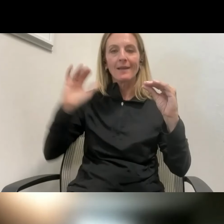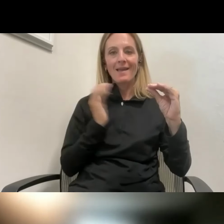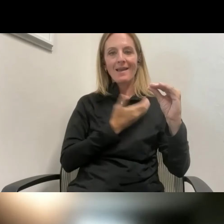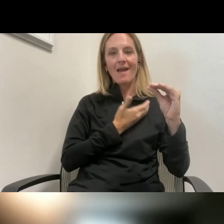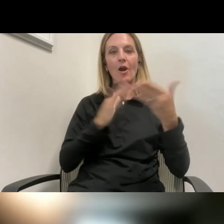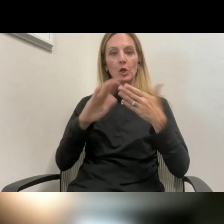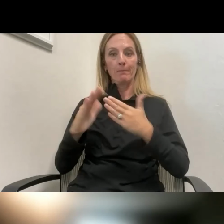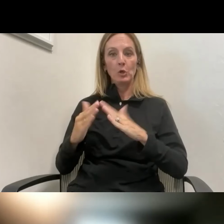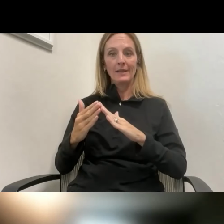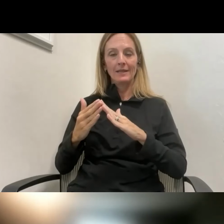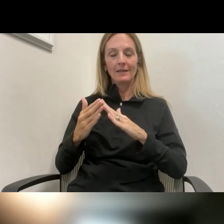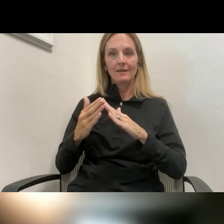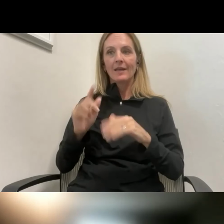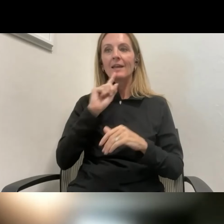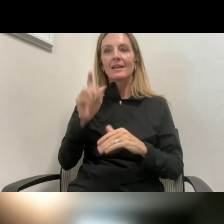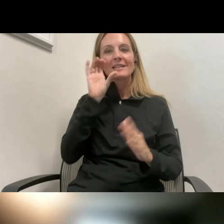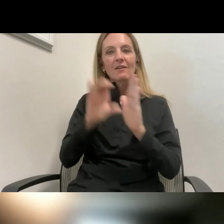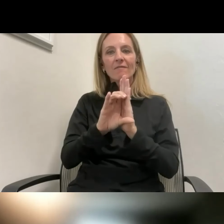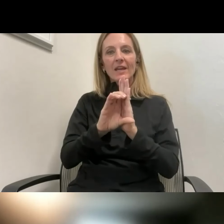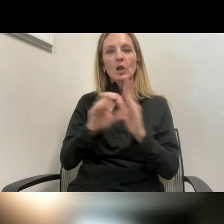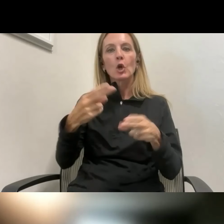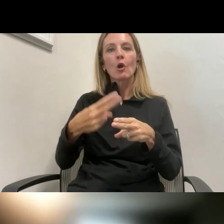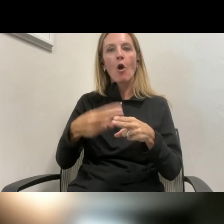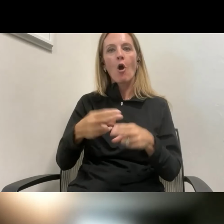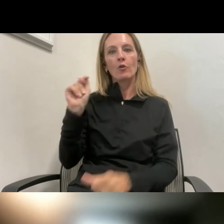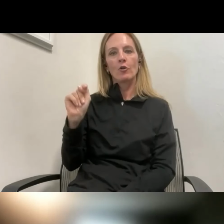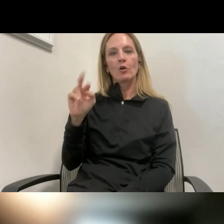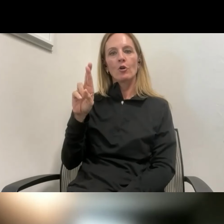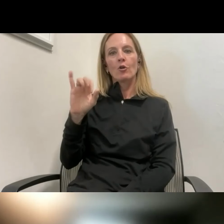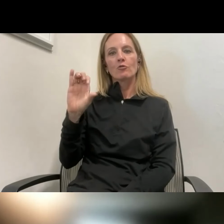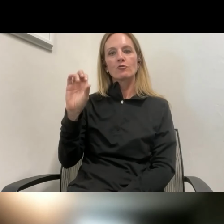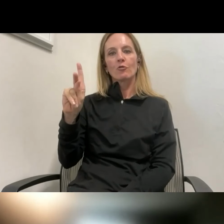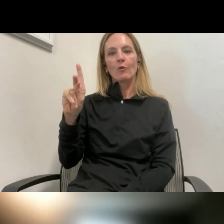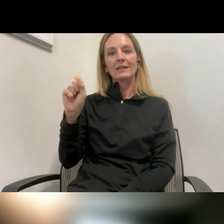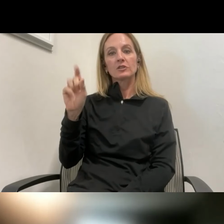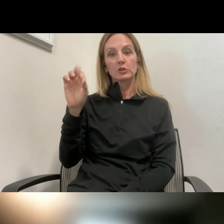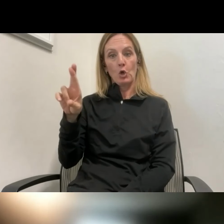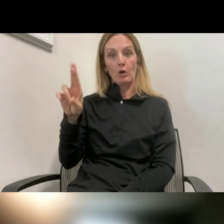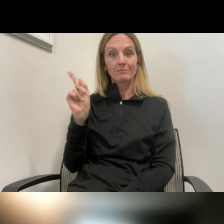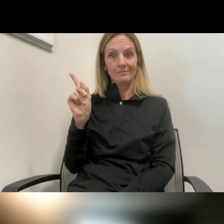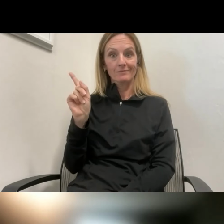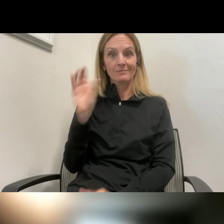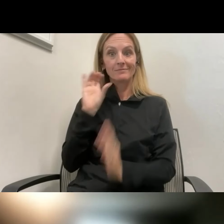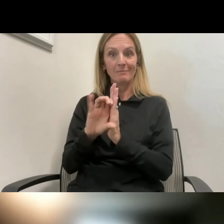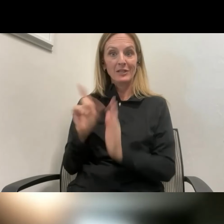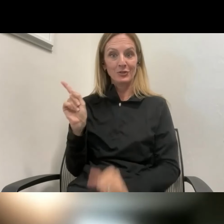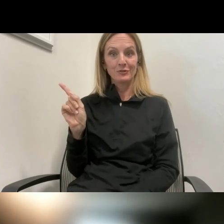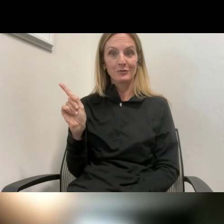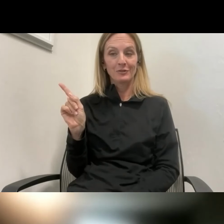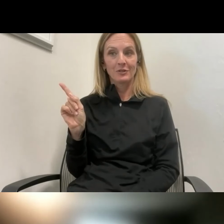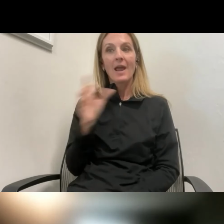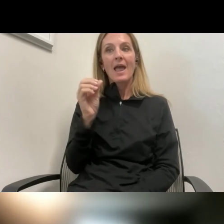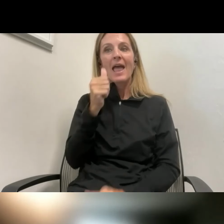is a figure called trickster. And I believe every Indigenous community has a trickster figurine.